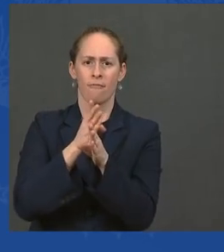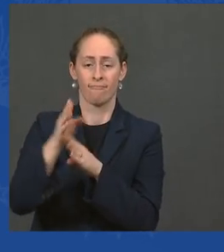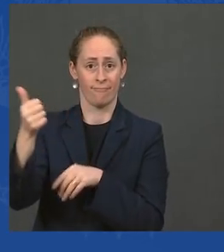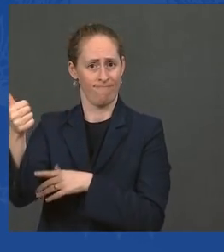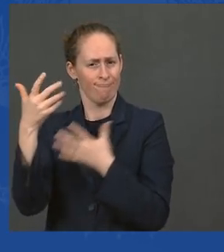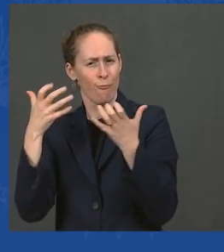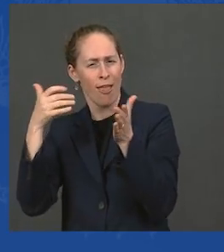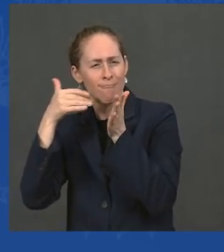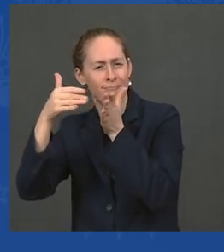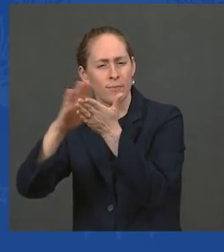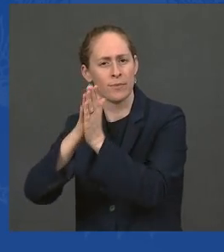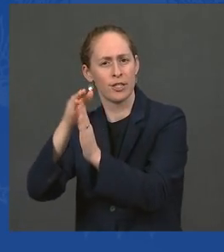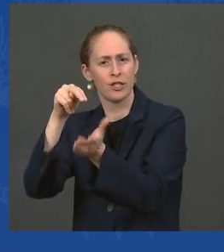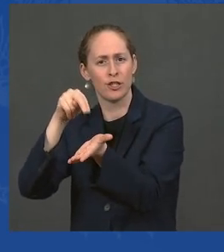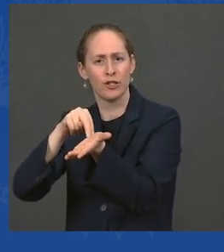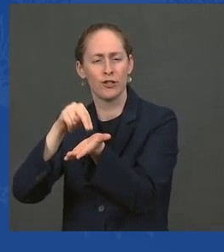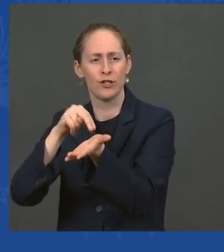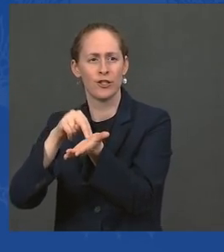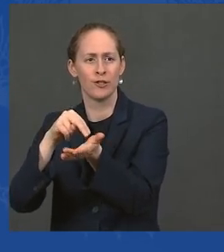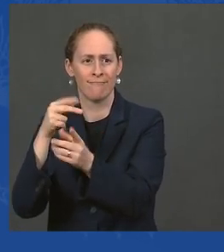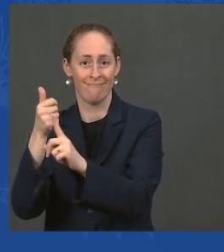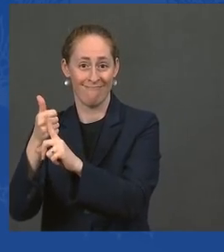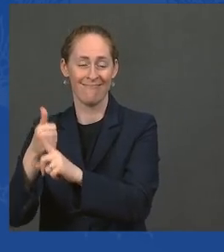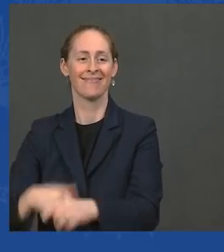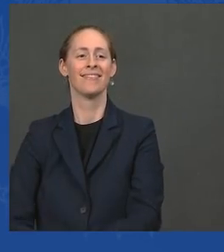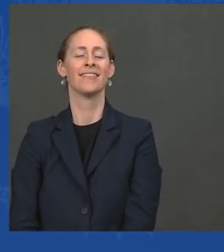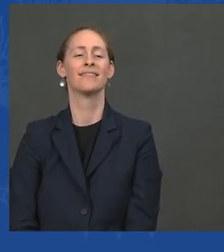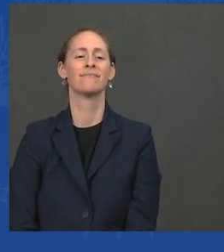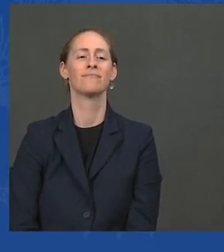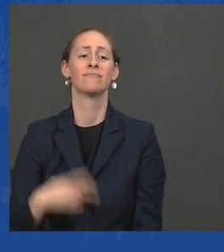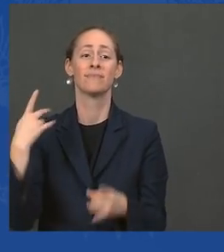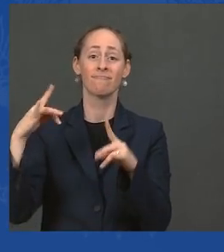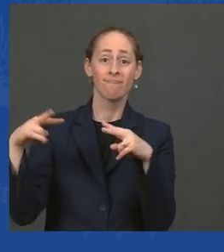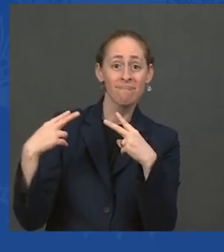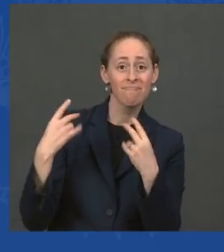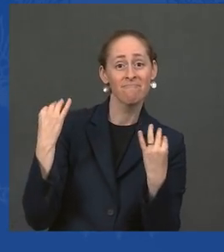of having more children one day, but like millions of Americans,